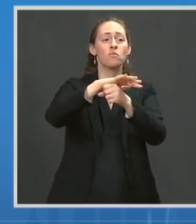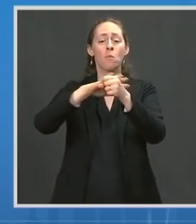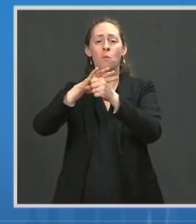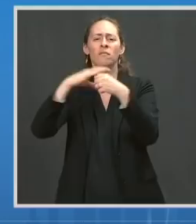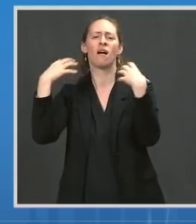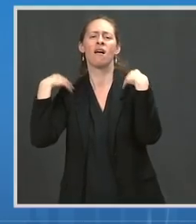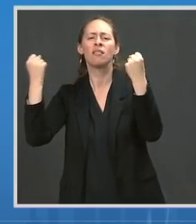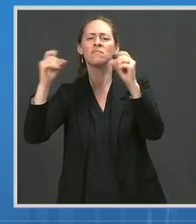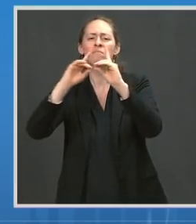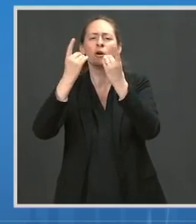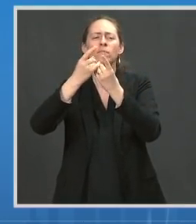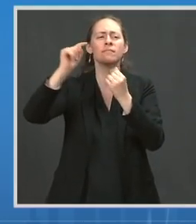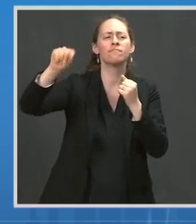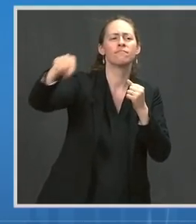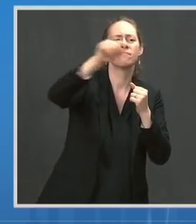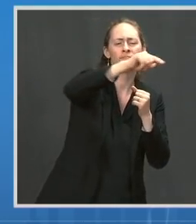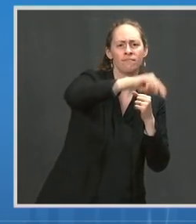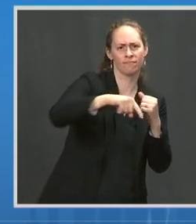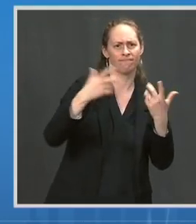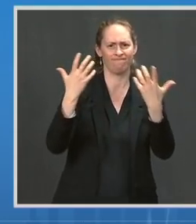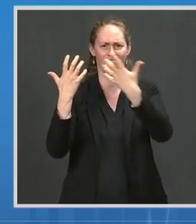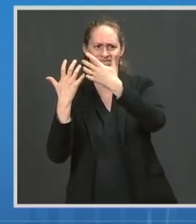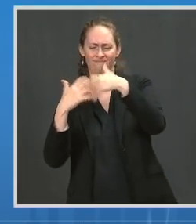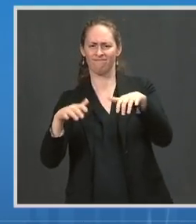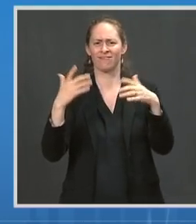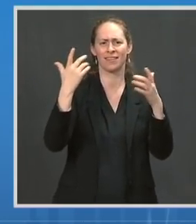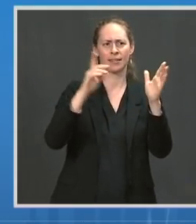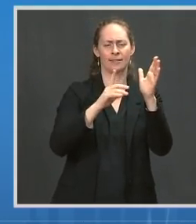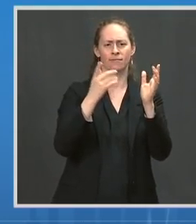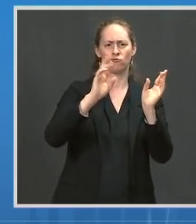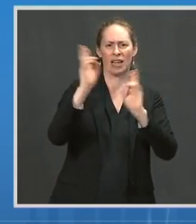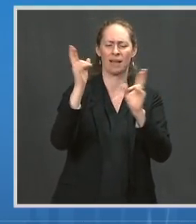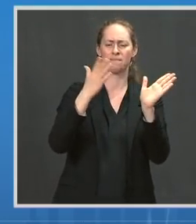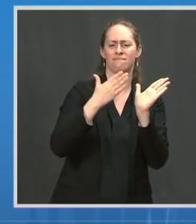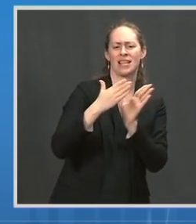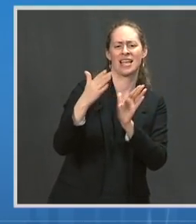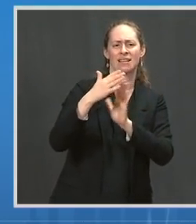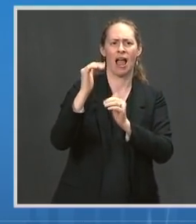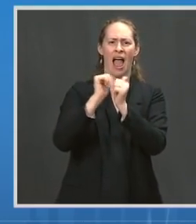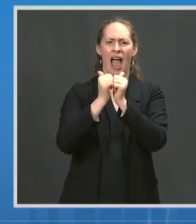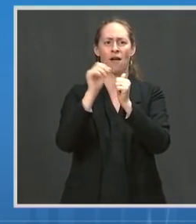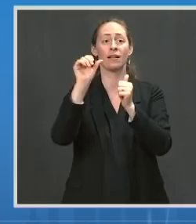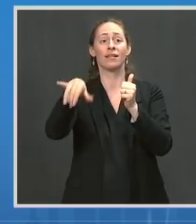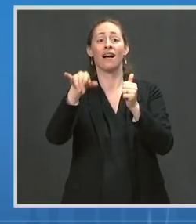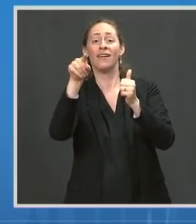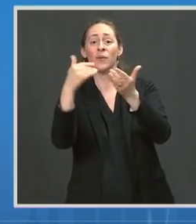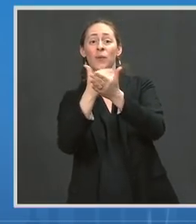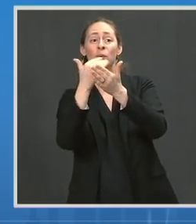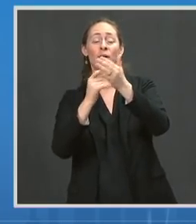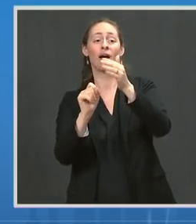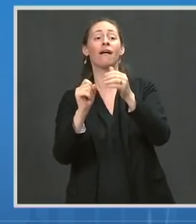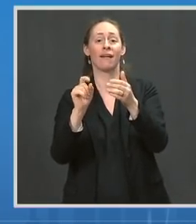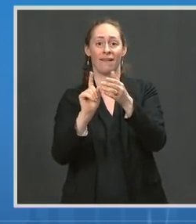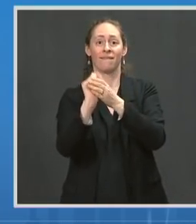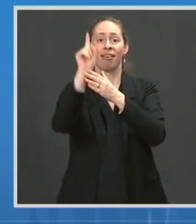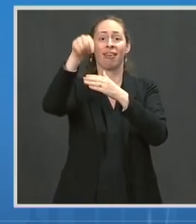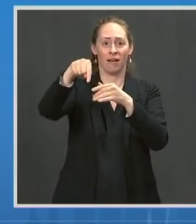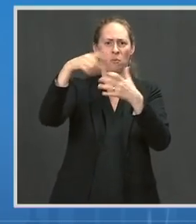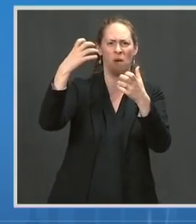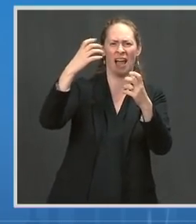track, and defeat emerging threats -- whether it's COVID-19 variants today or other viruses in the future --